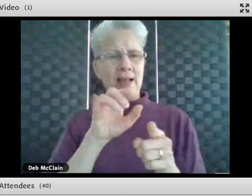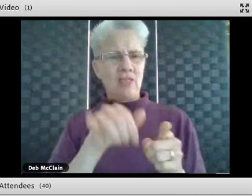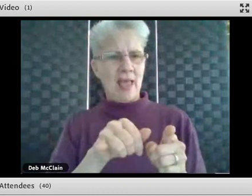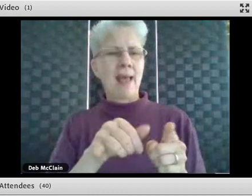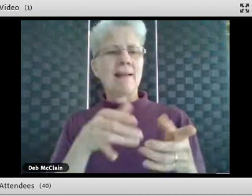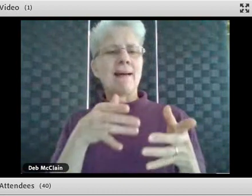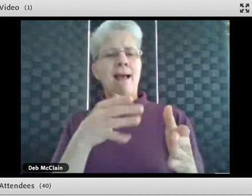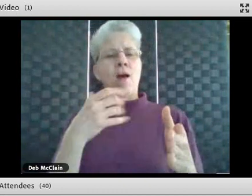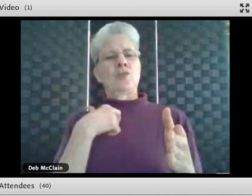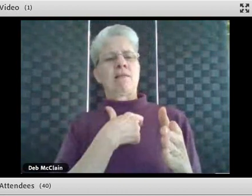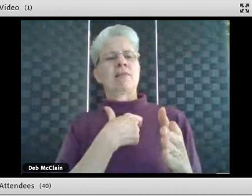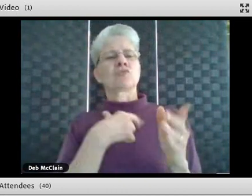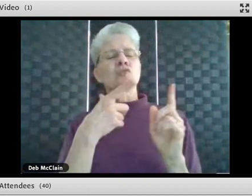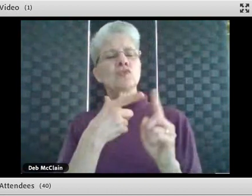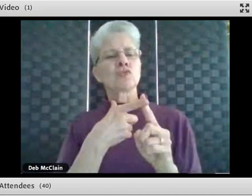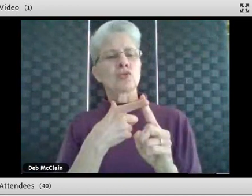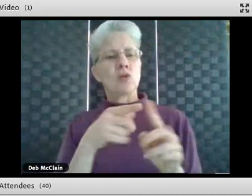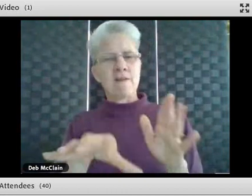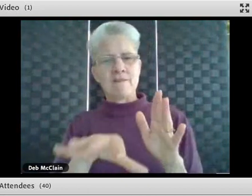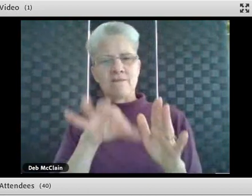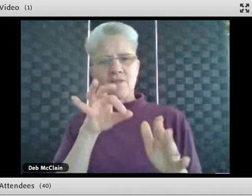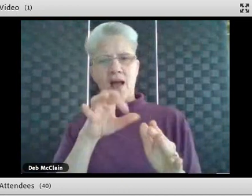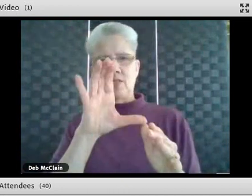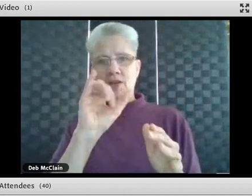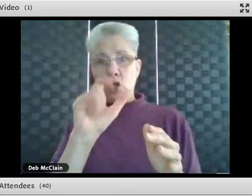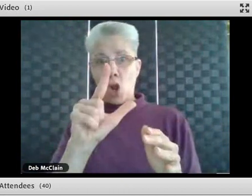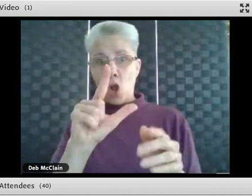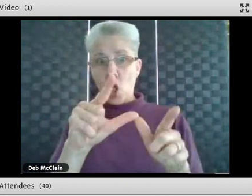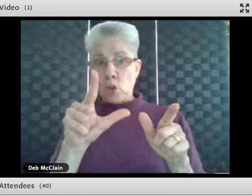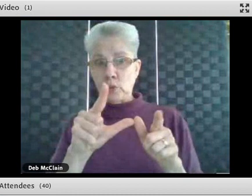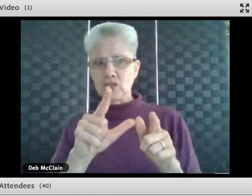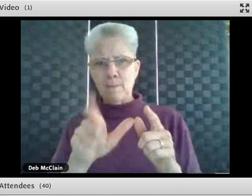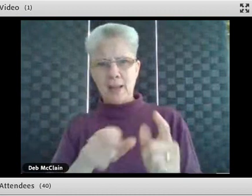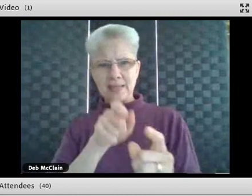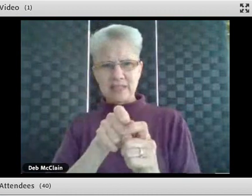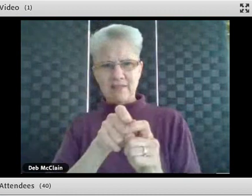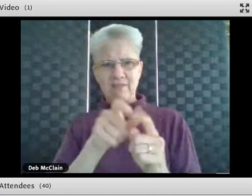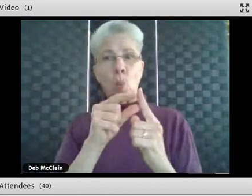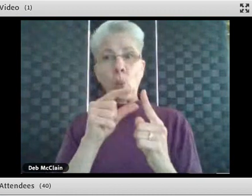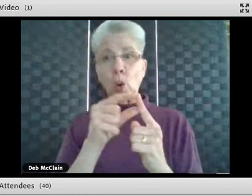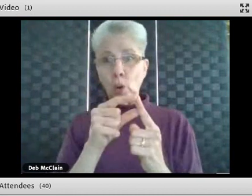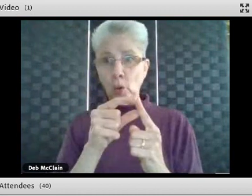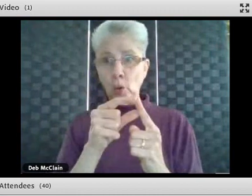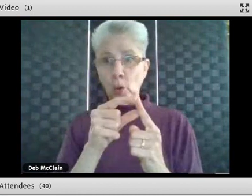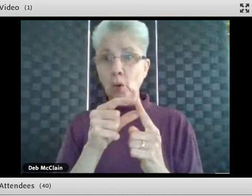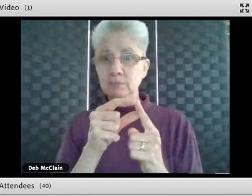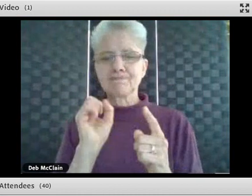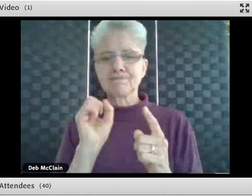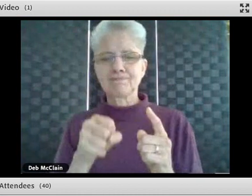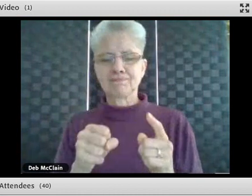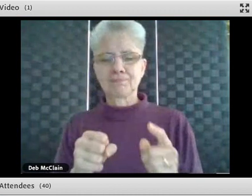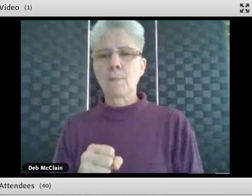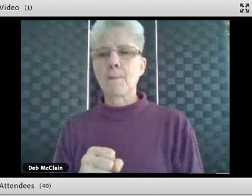It allows us, for that collocation by a unique word. So, yes.